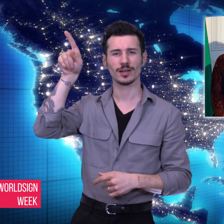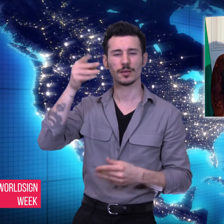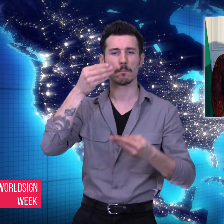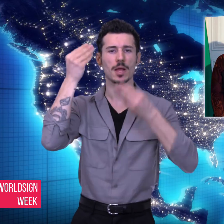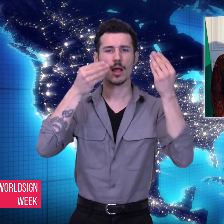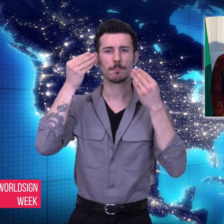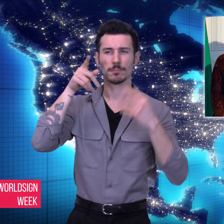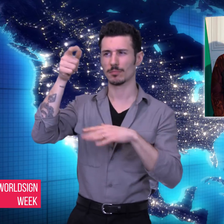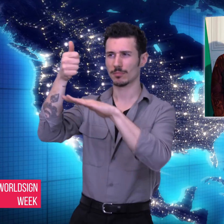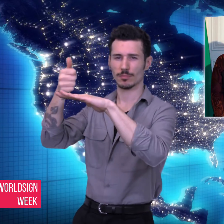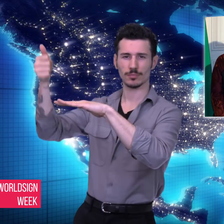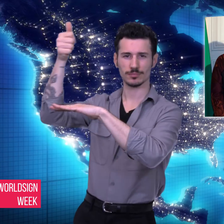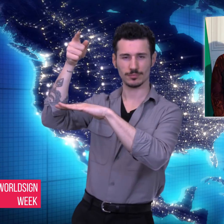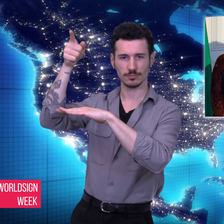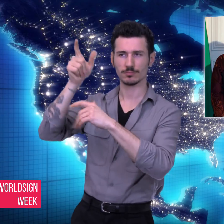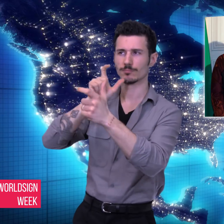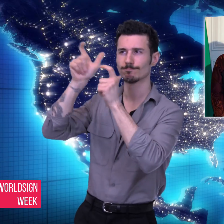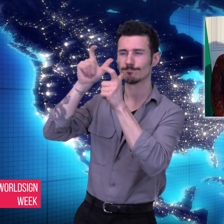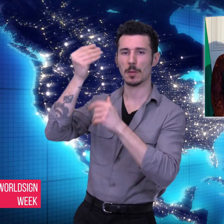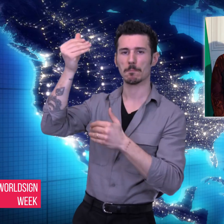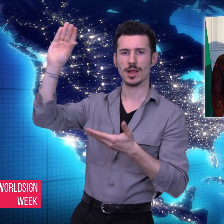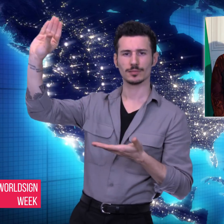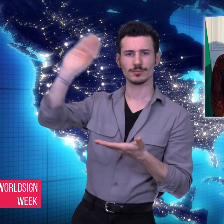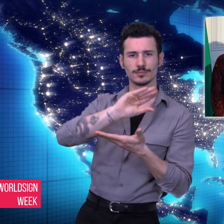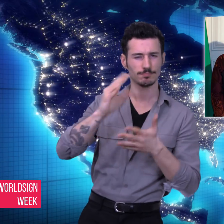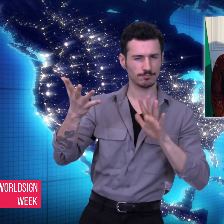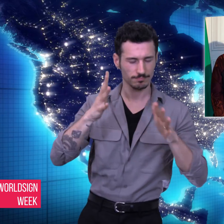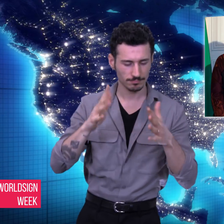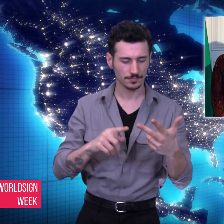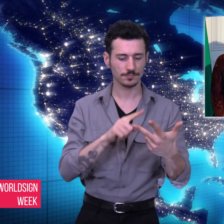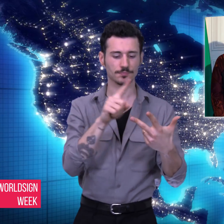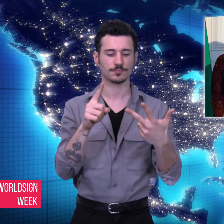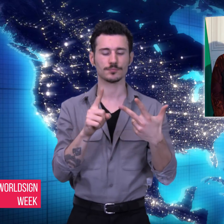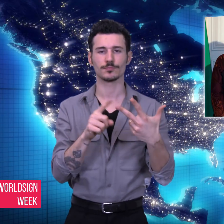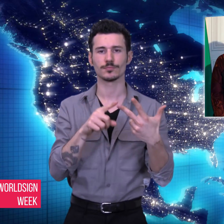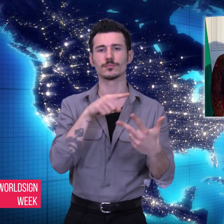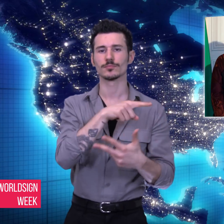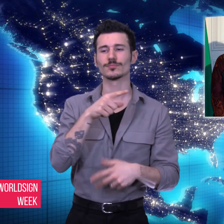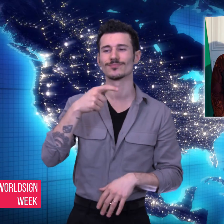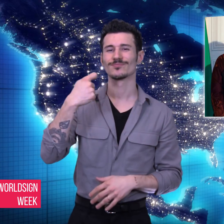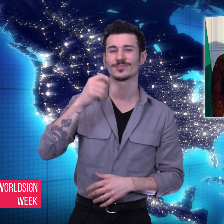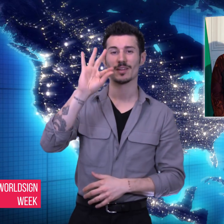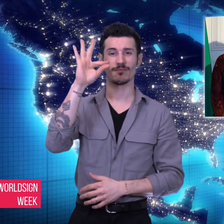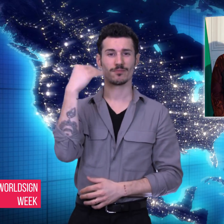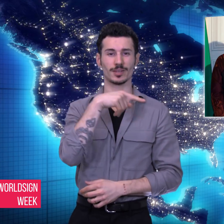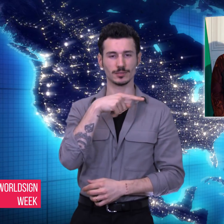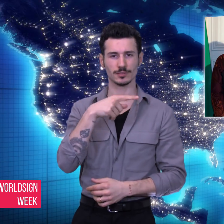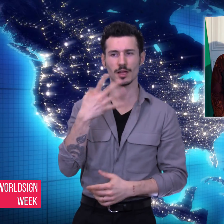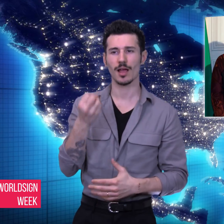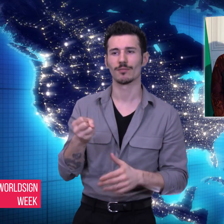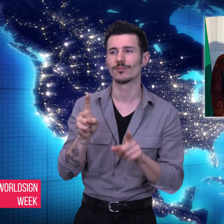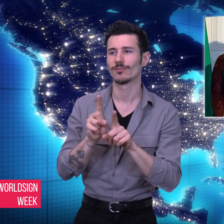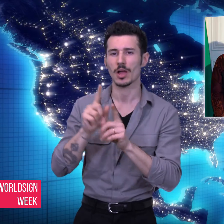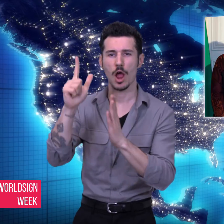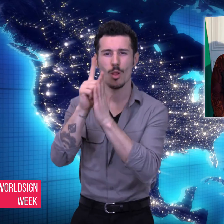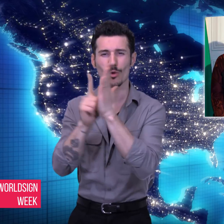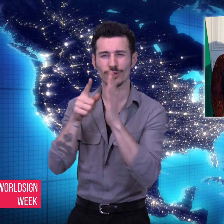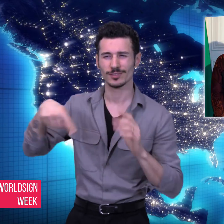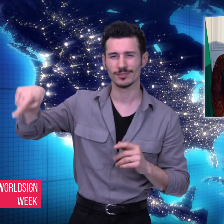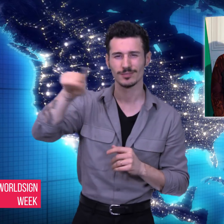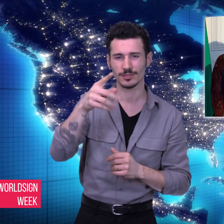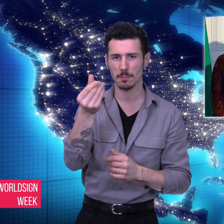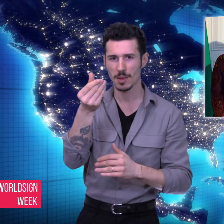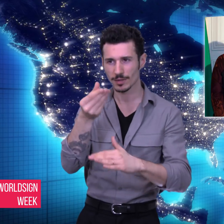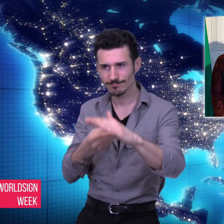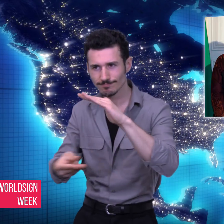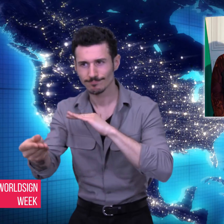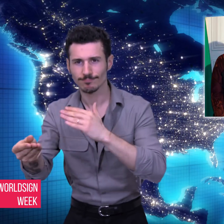cosmetics heiress and bribing a judge for information.